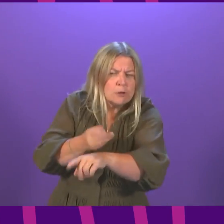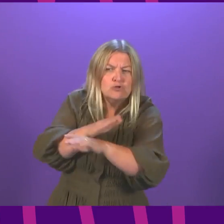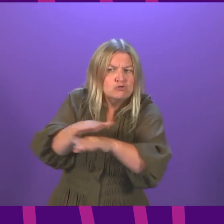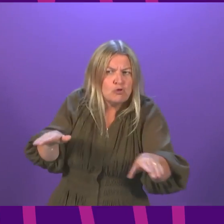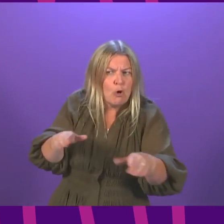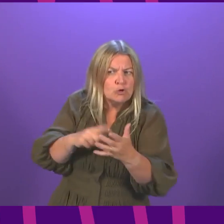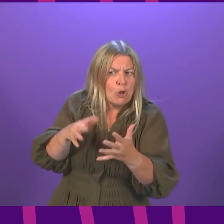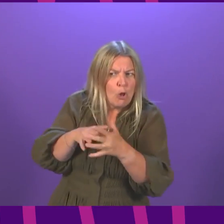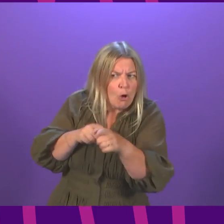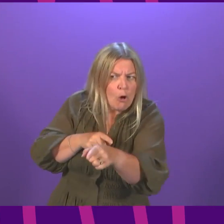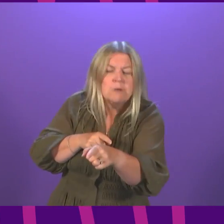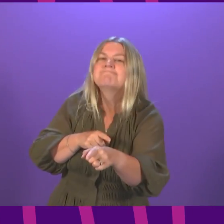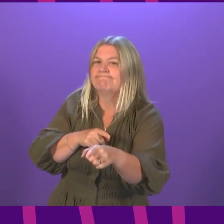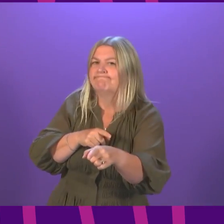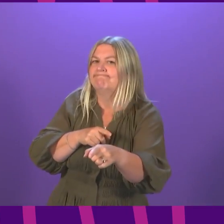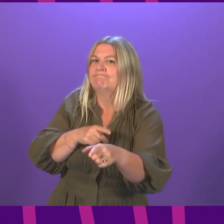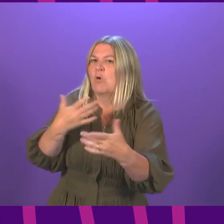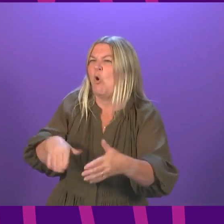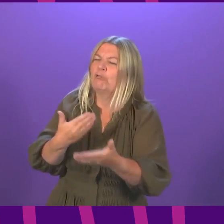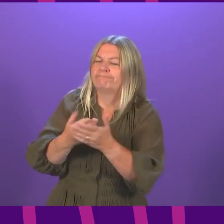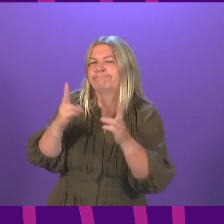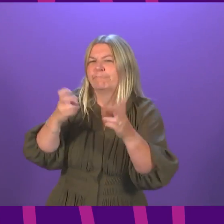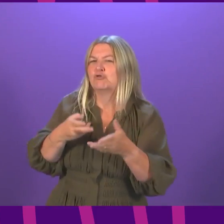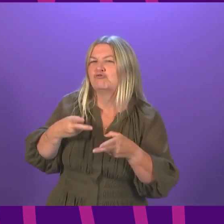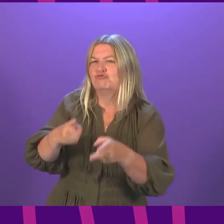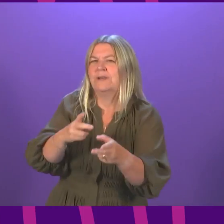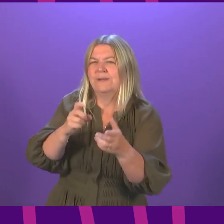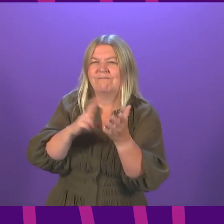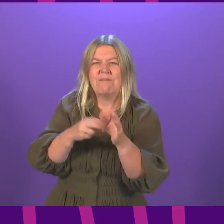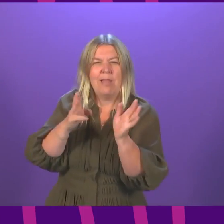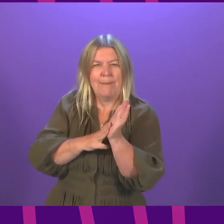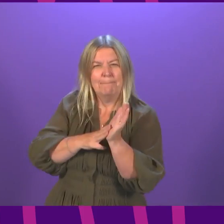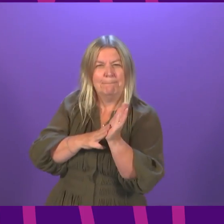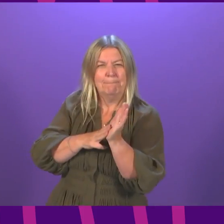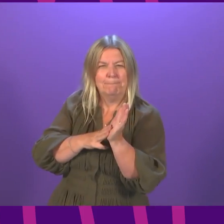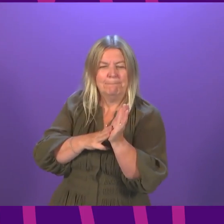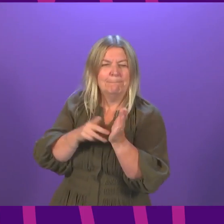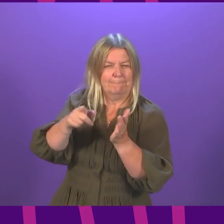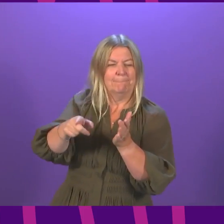where they are using it, and how they are using it. I am commissioning a rapid evidence